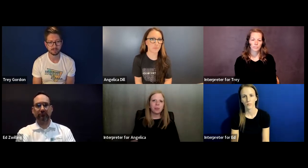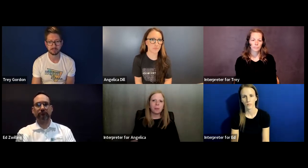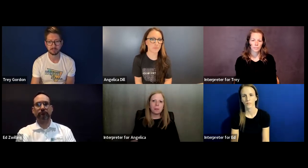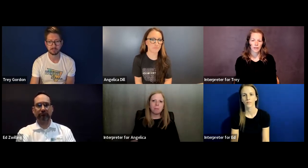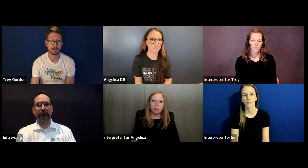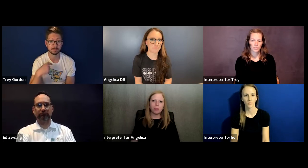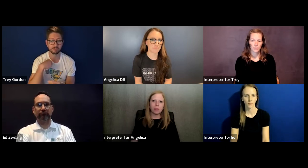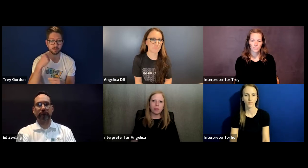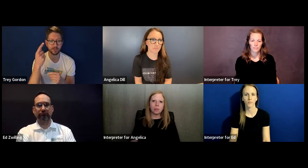absolutely